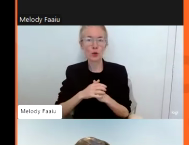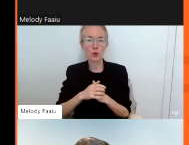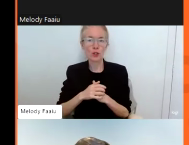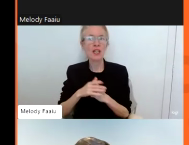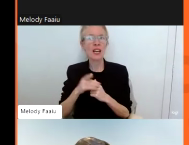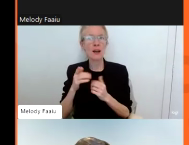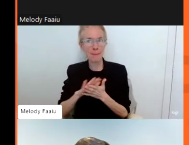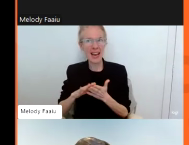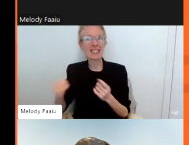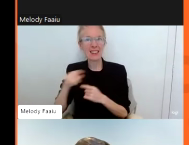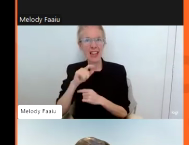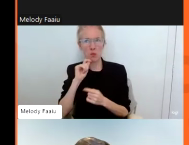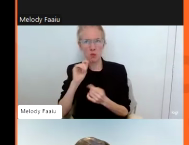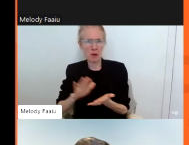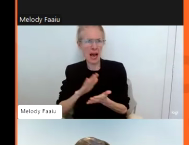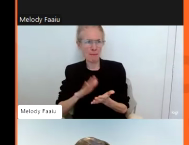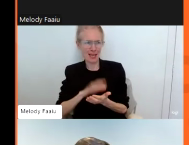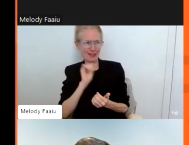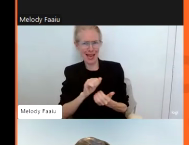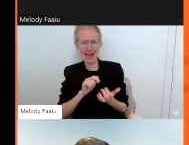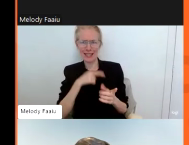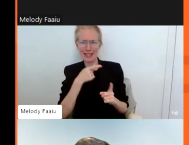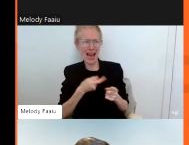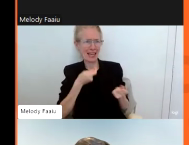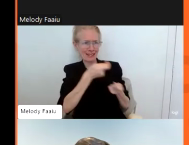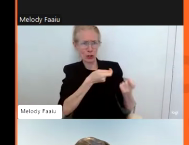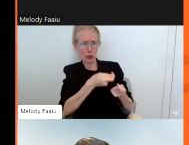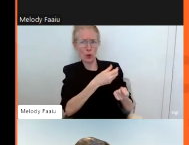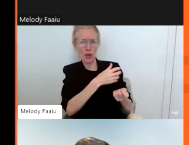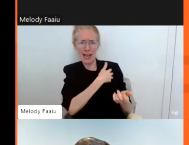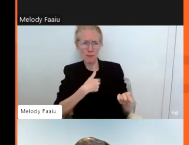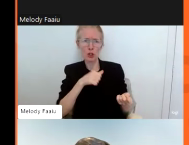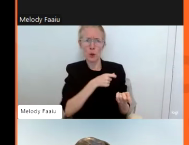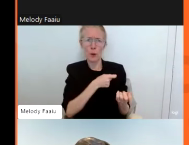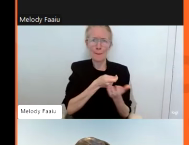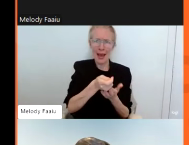to funding access improvements. And if we were to spread that cost